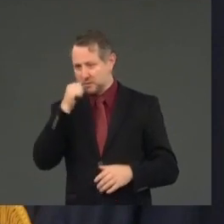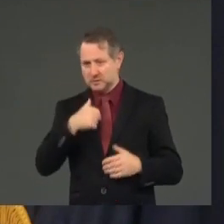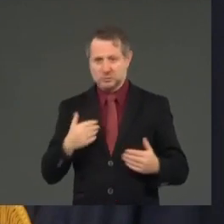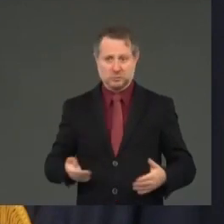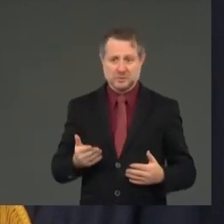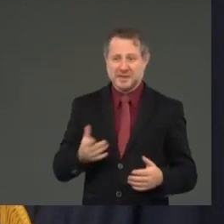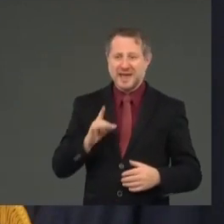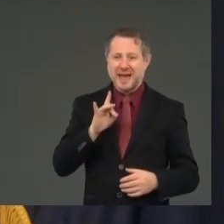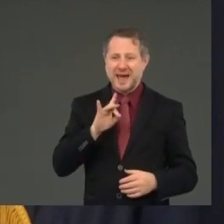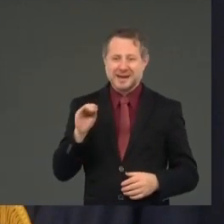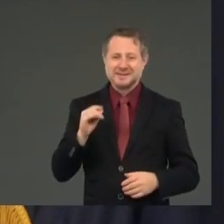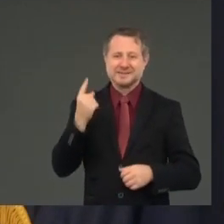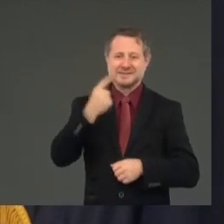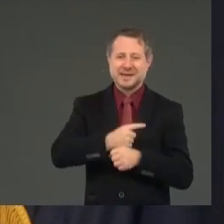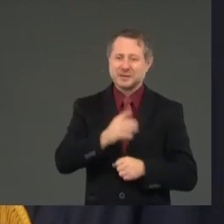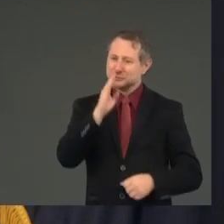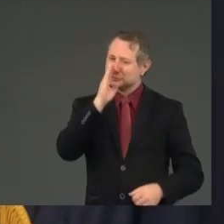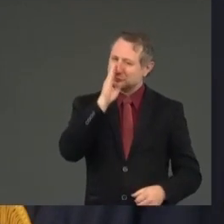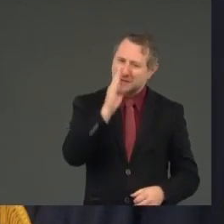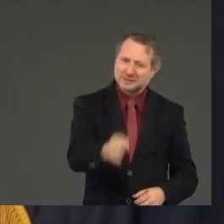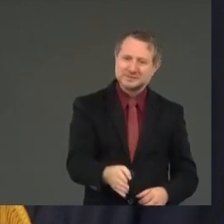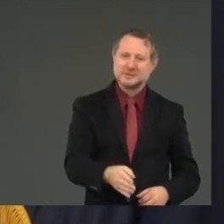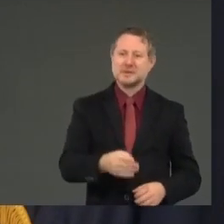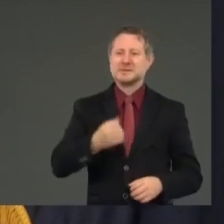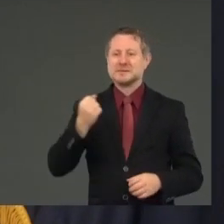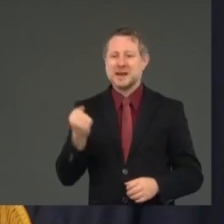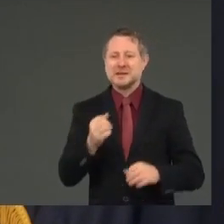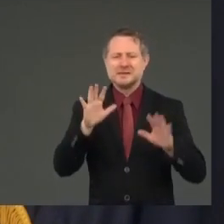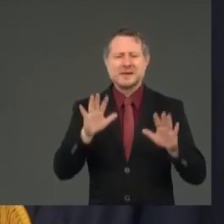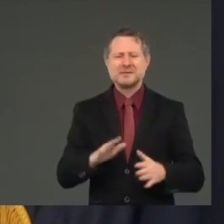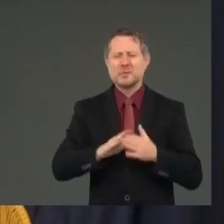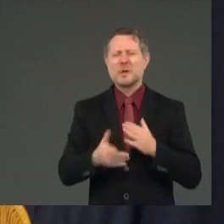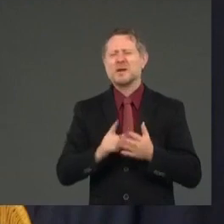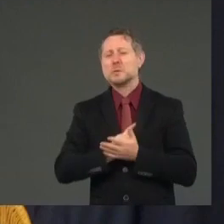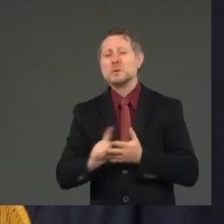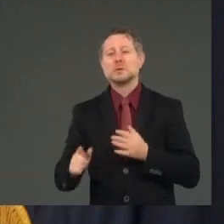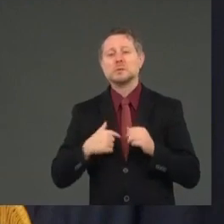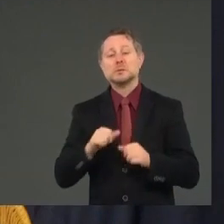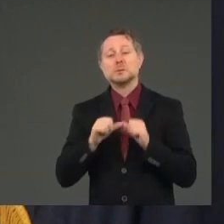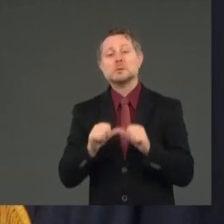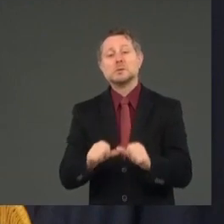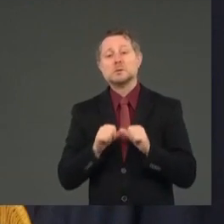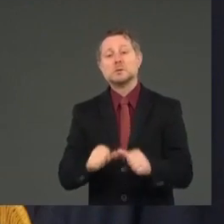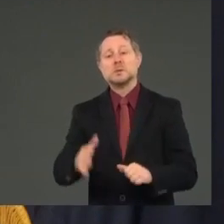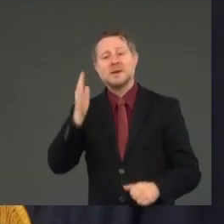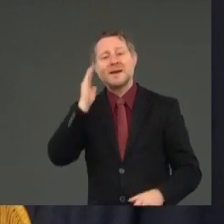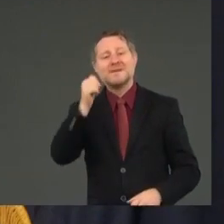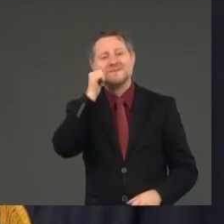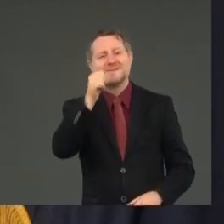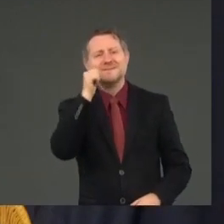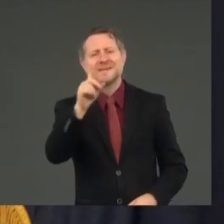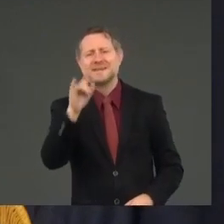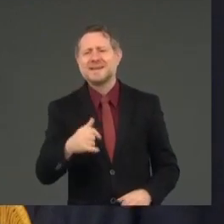OFFICIAL ALL THROUGH THIS. AS YOU KNOW, I'VE DONE THIS FOR